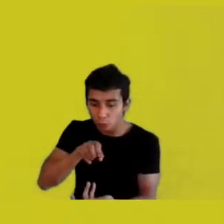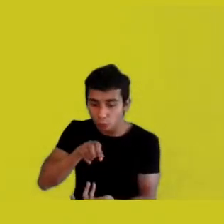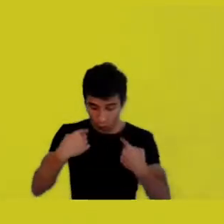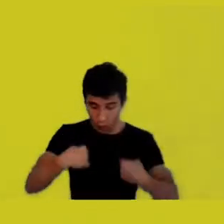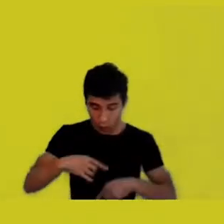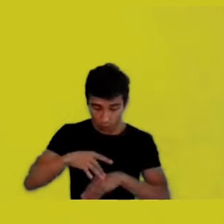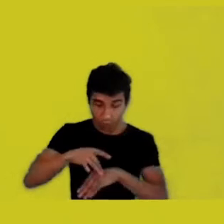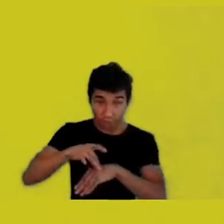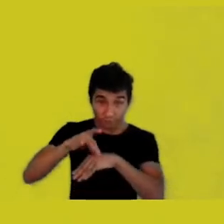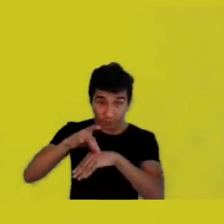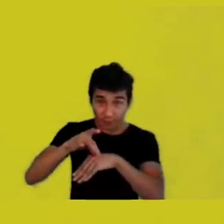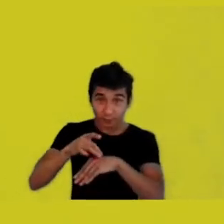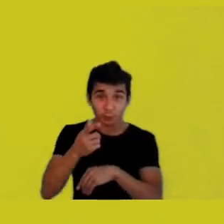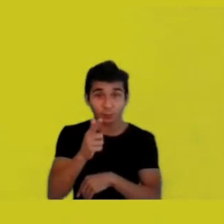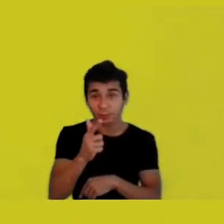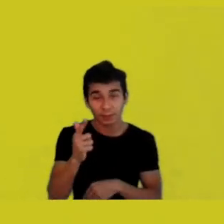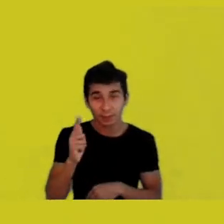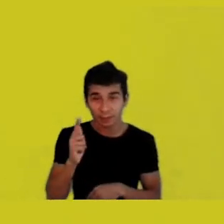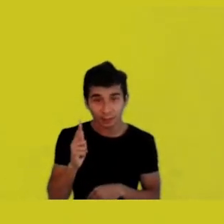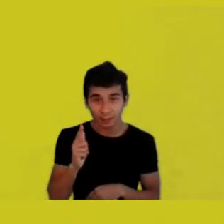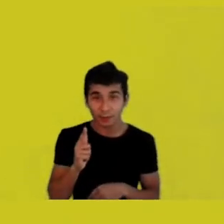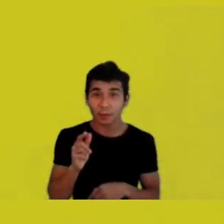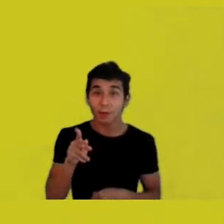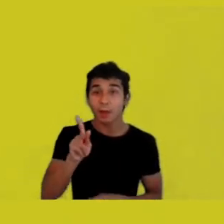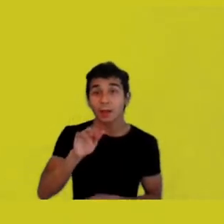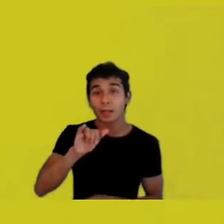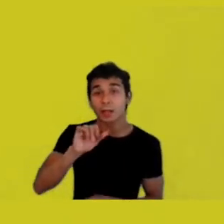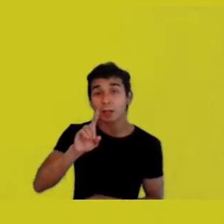Kindoki, the fetish, therefore, is the possibility